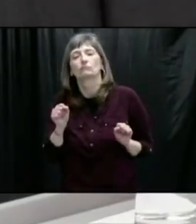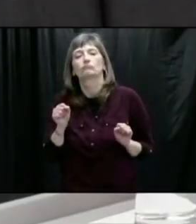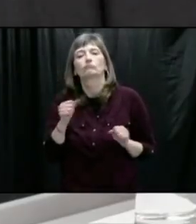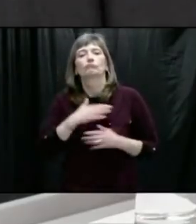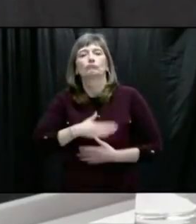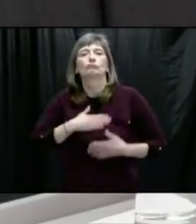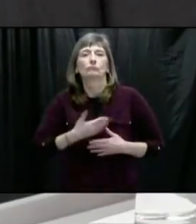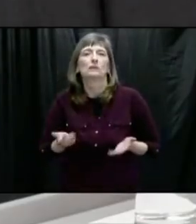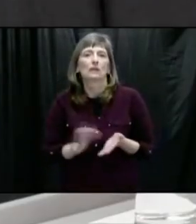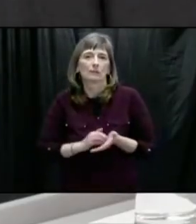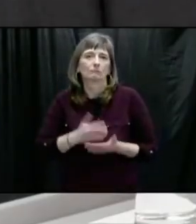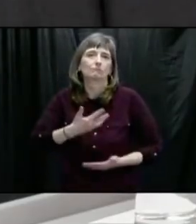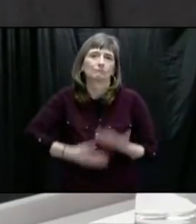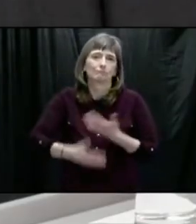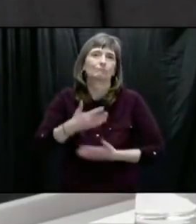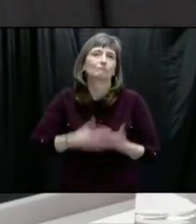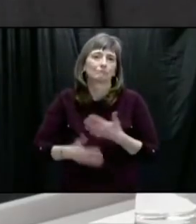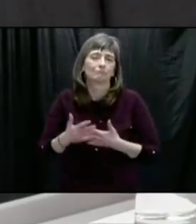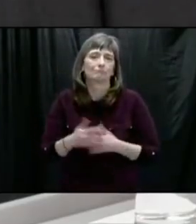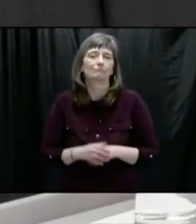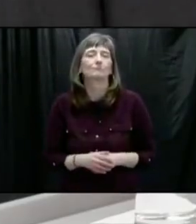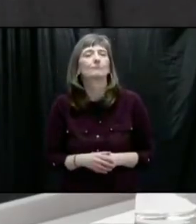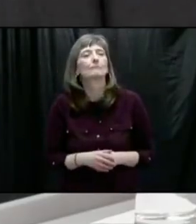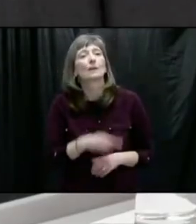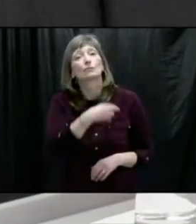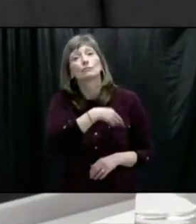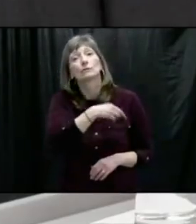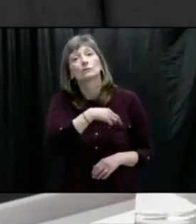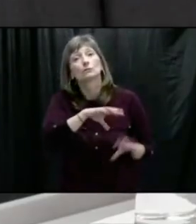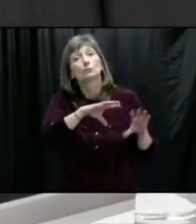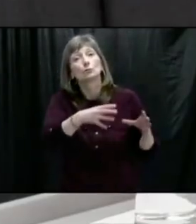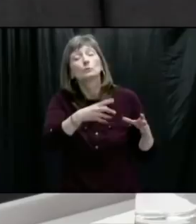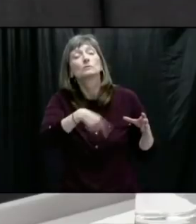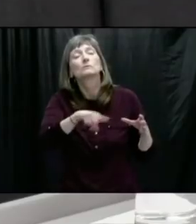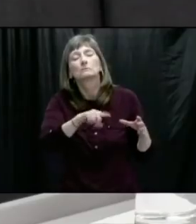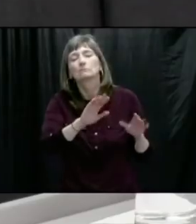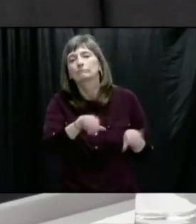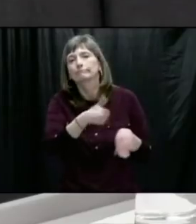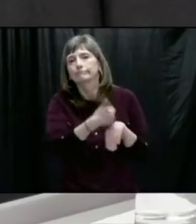DOING THE THINGS WE ENJOY WITH THOSE WE LOVE MOST.